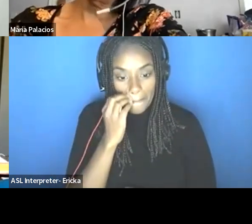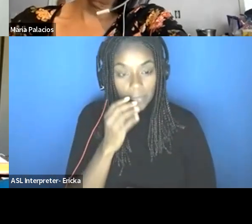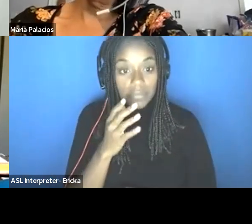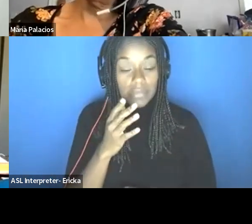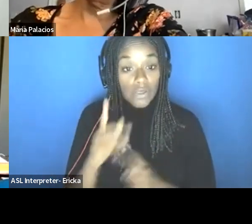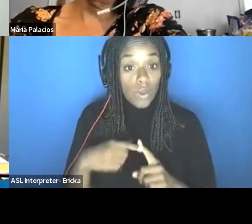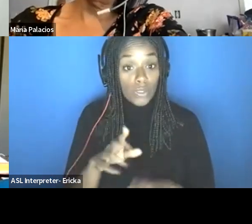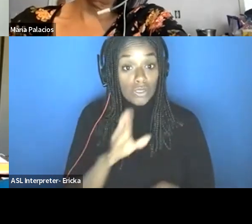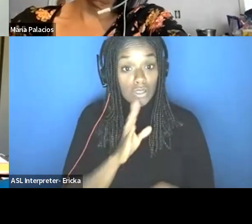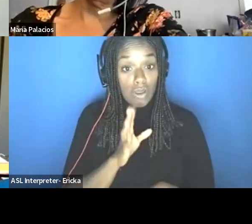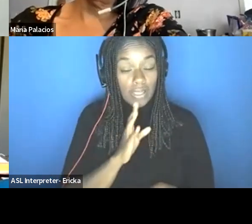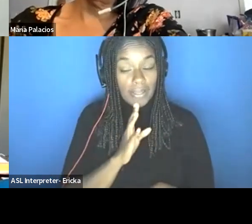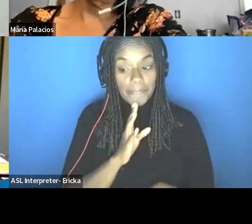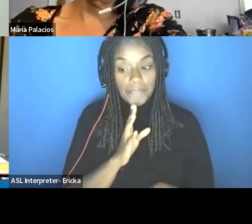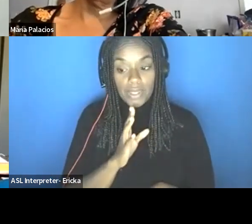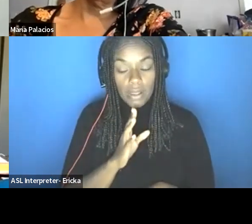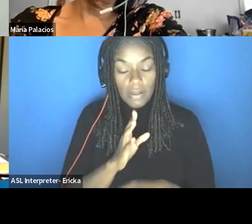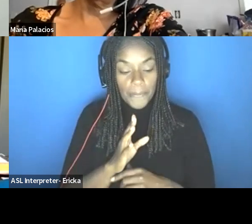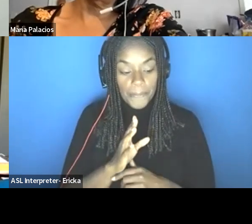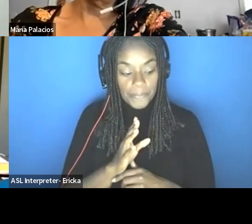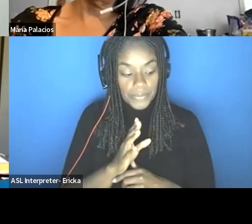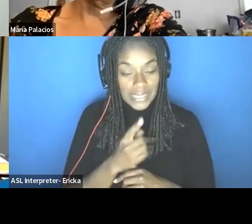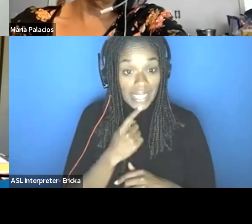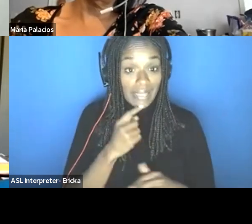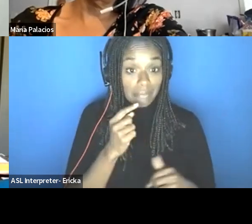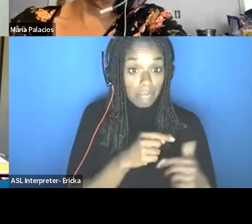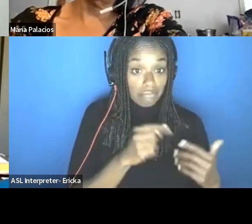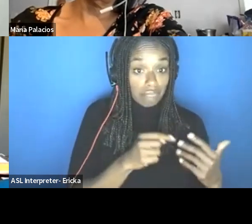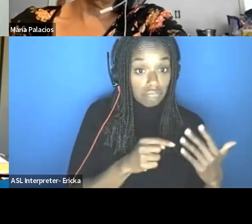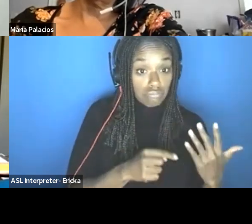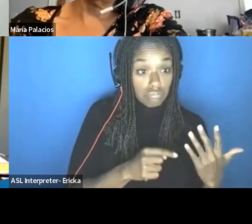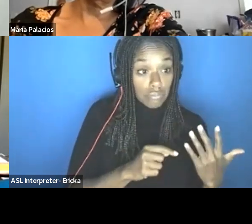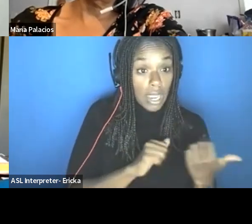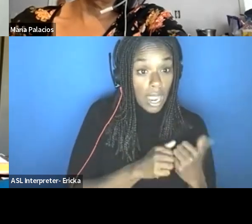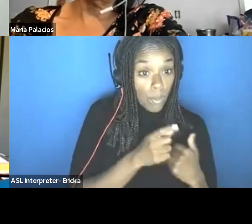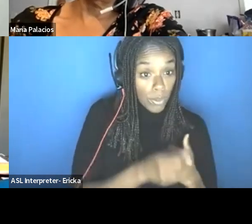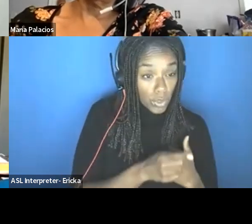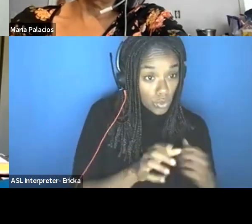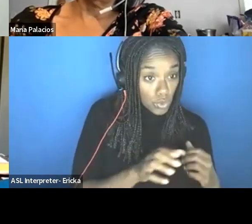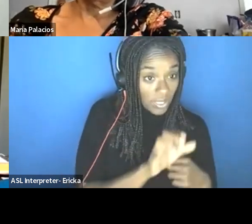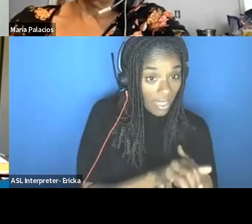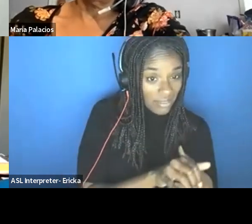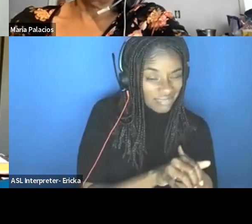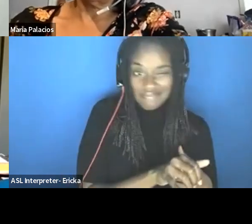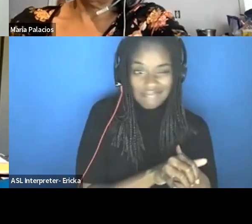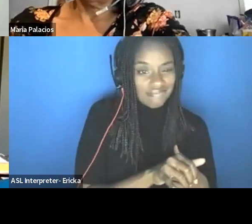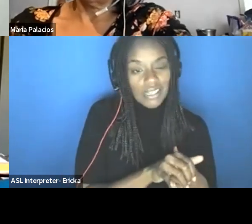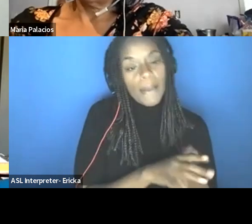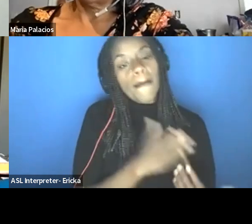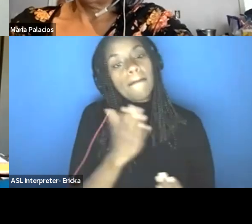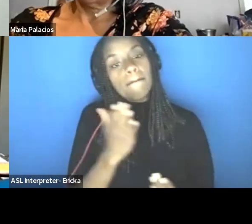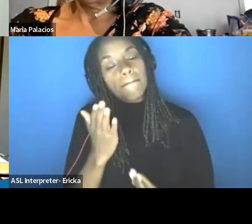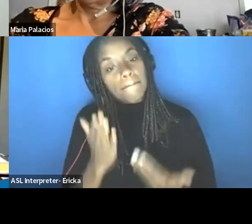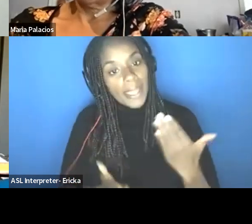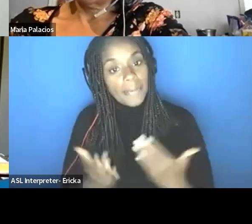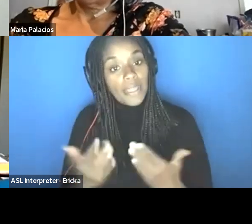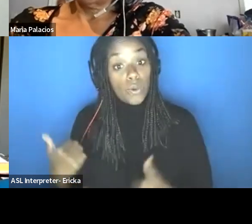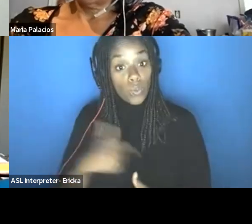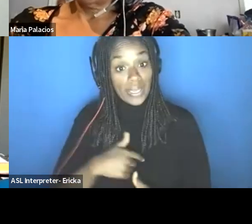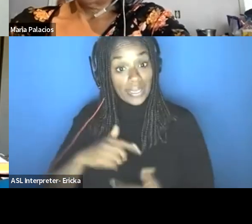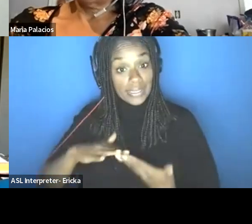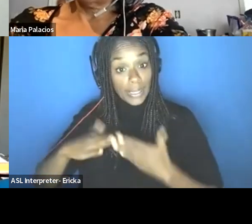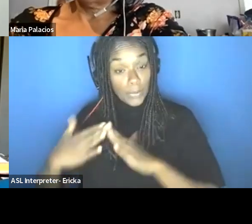And the same thing might be inclusive as when we were talking about different cultures, different religions, different races.